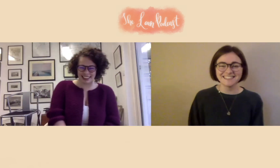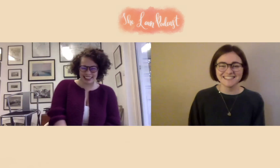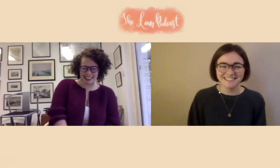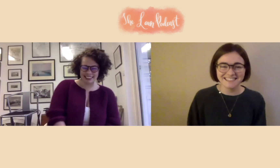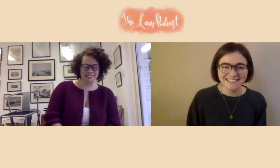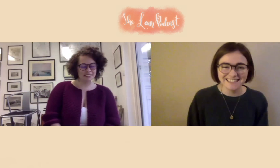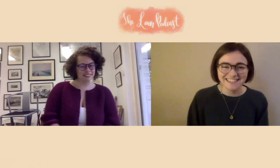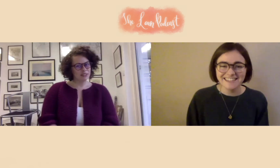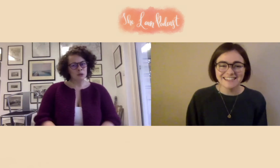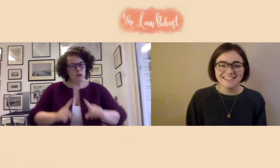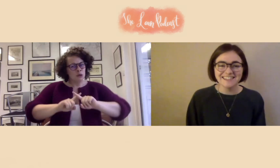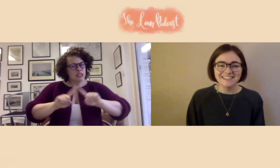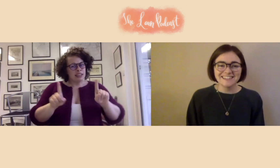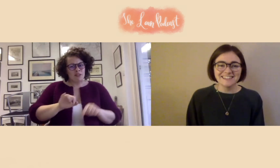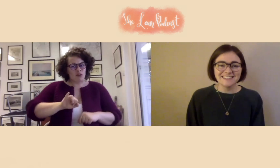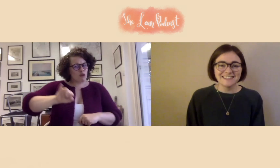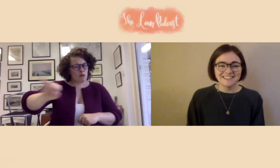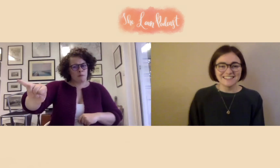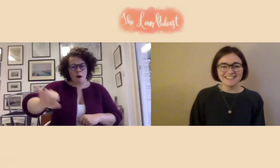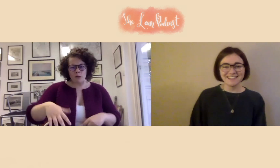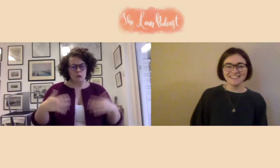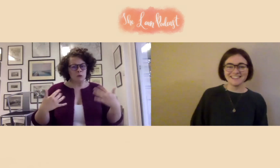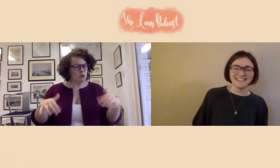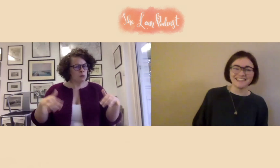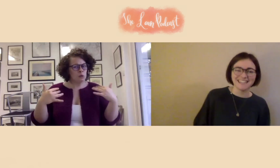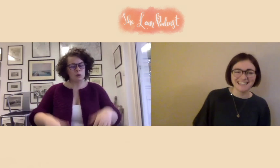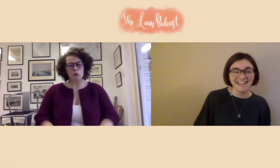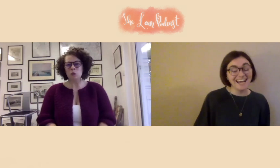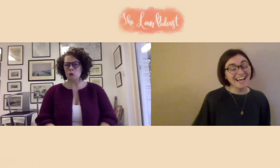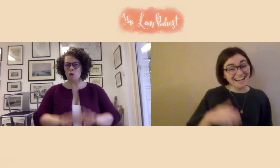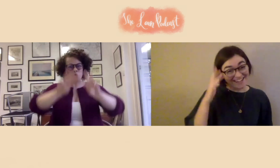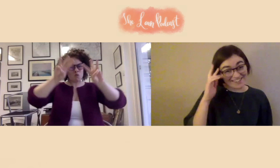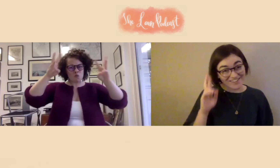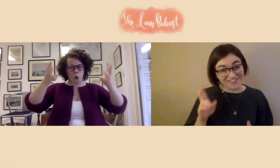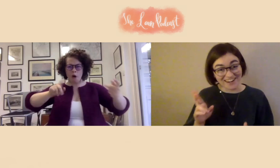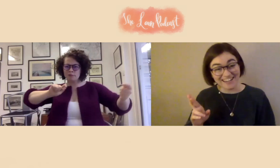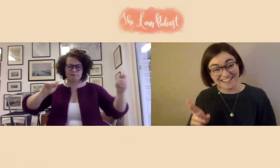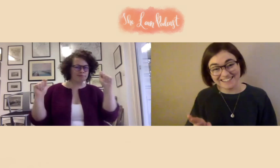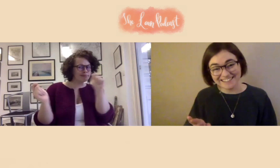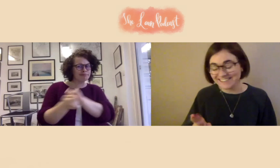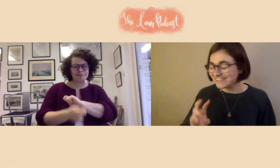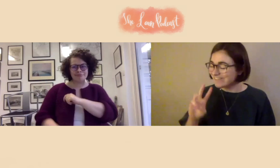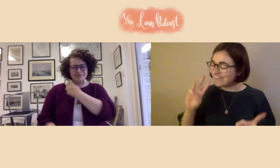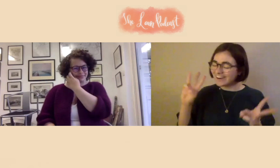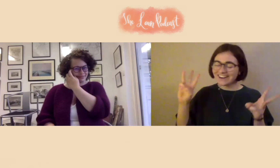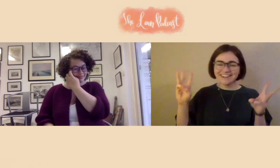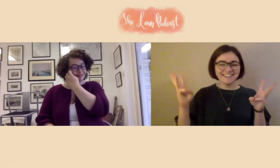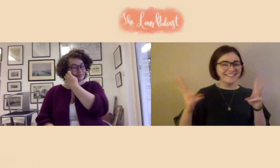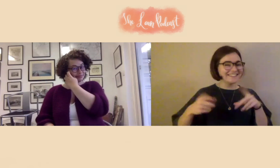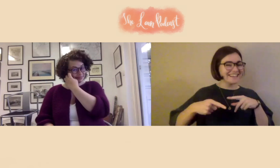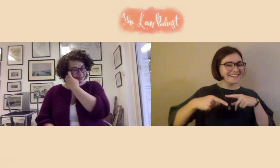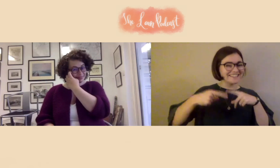It's so different doing this on a remote basis, the world has changed drastically. - It is indeed. It's a different world.